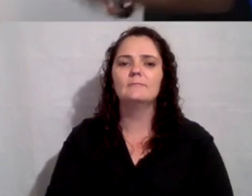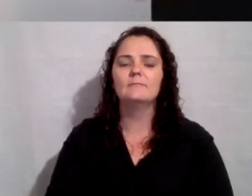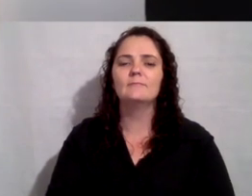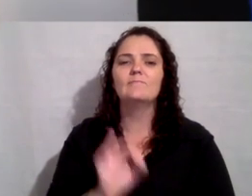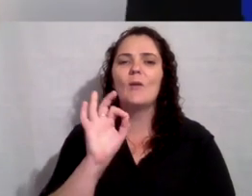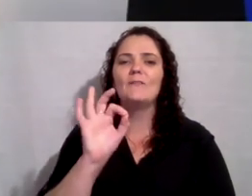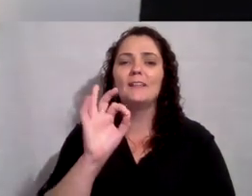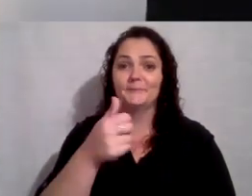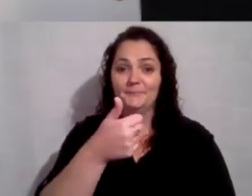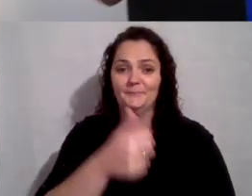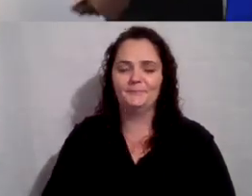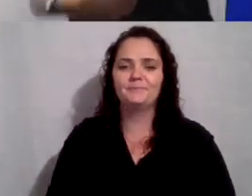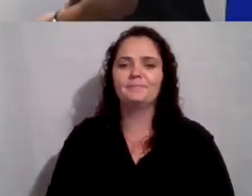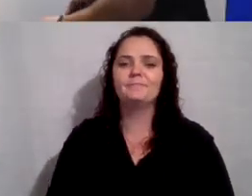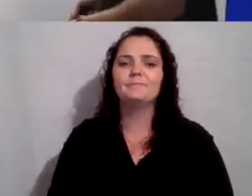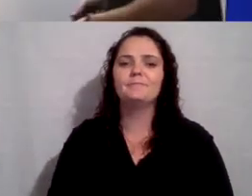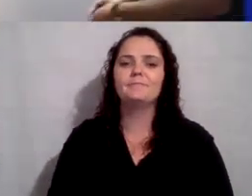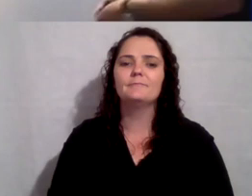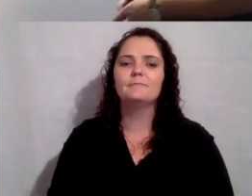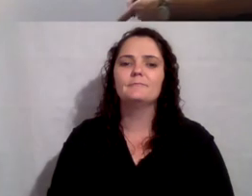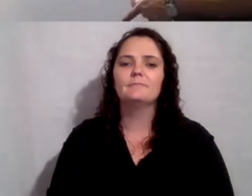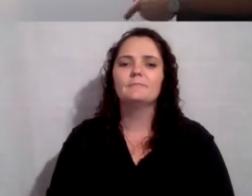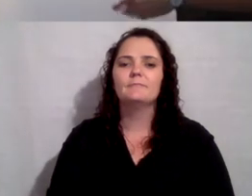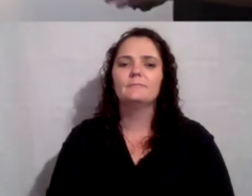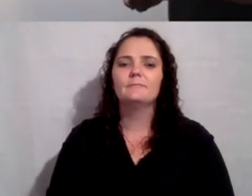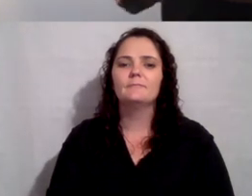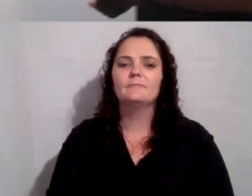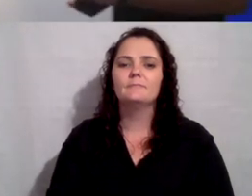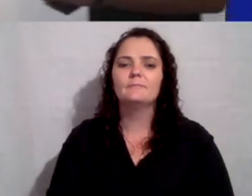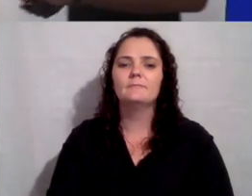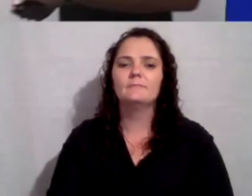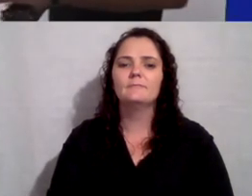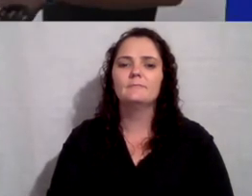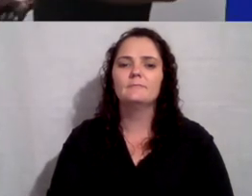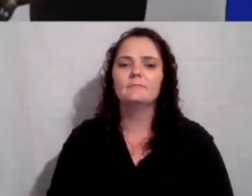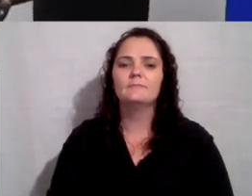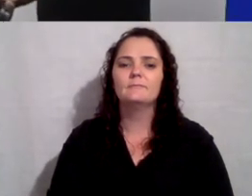Perfect Aright is that good, that comfortable? Okay beautiful Alright let's go into this pose now